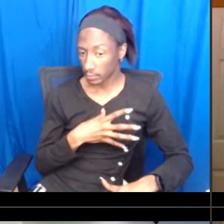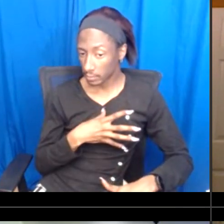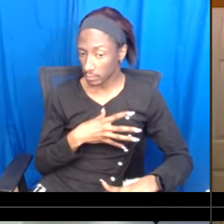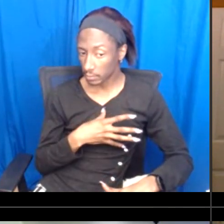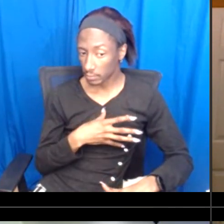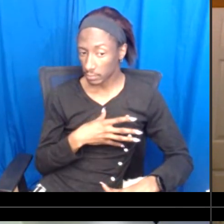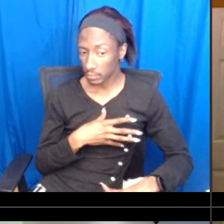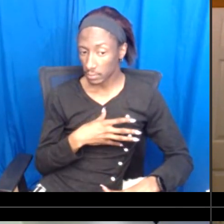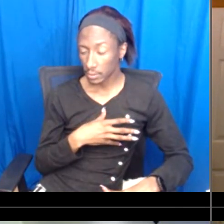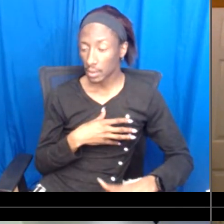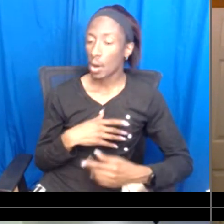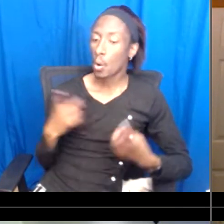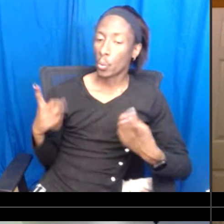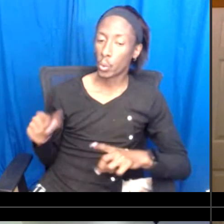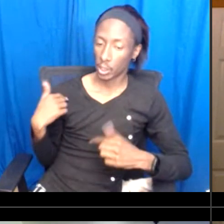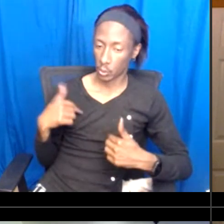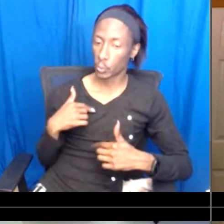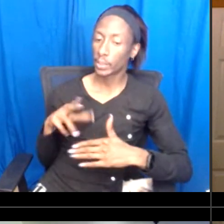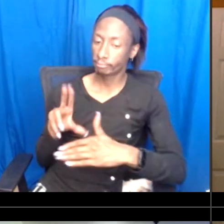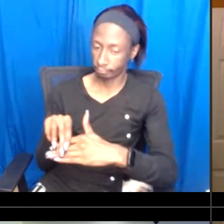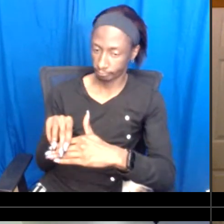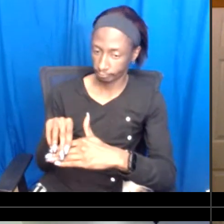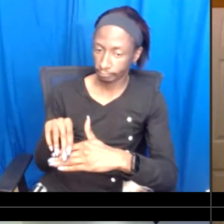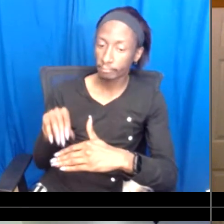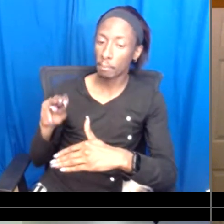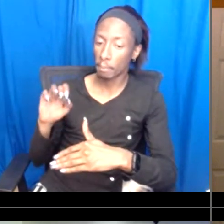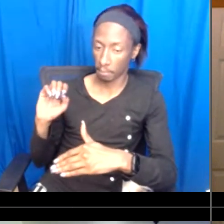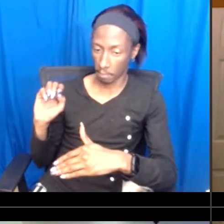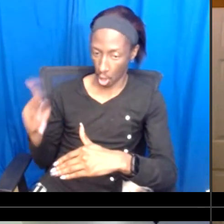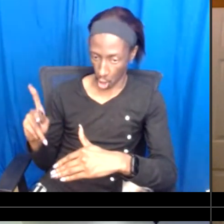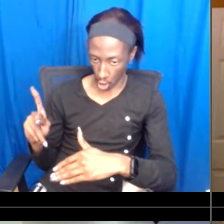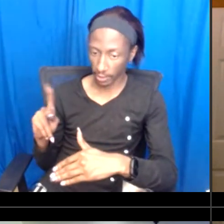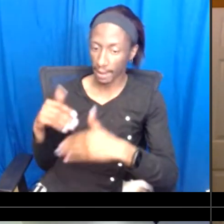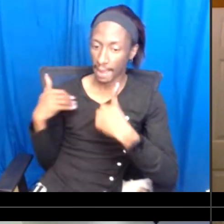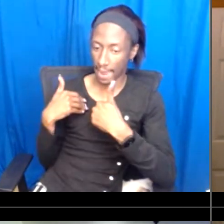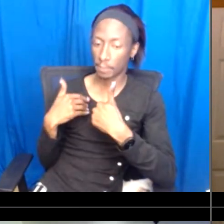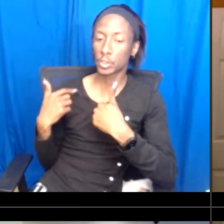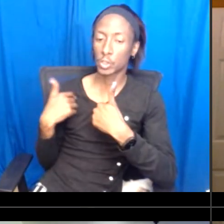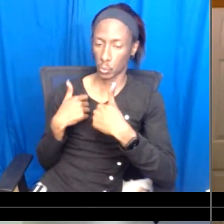When we do the marking of animals, we actually mark males and females.